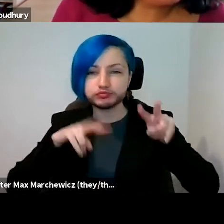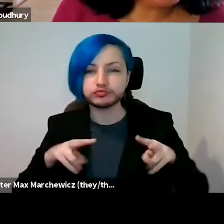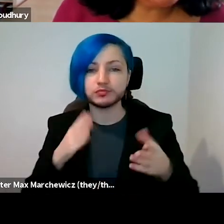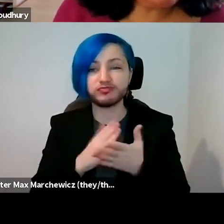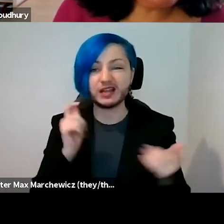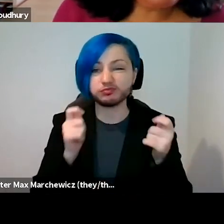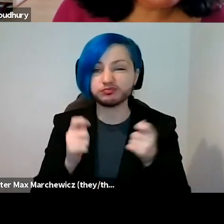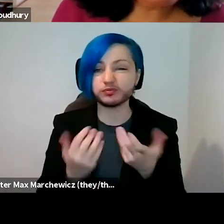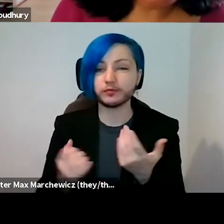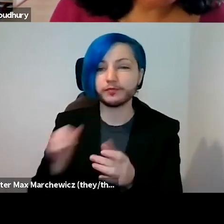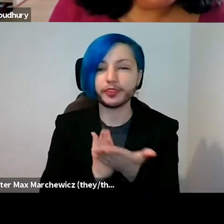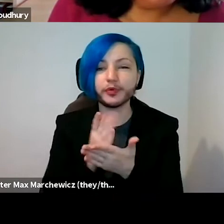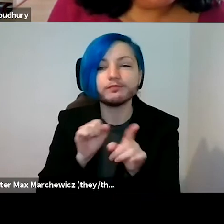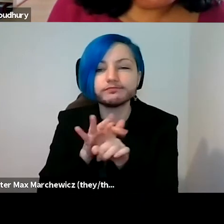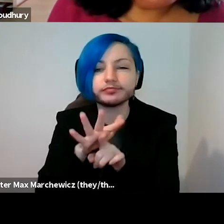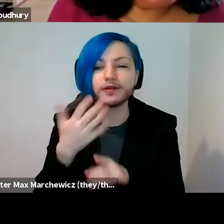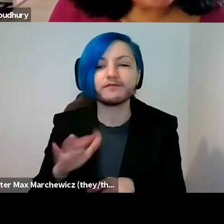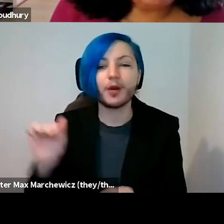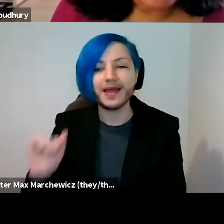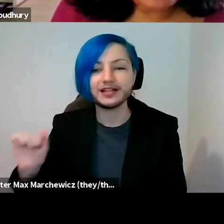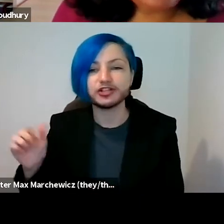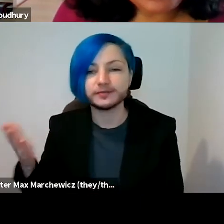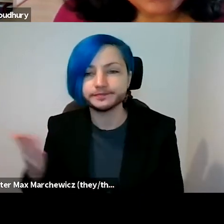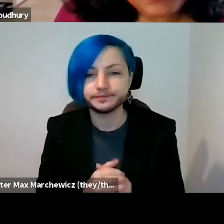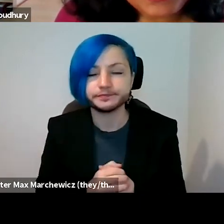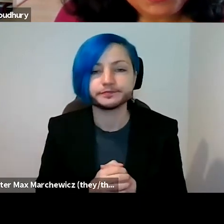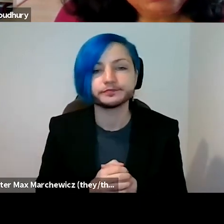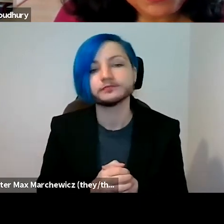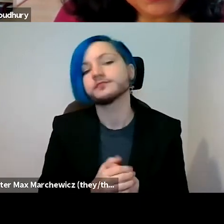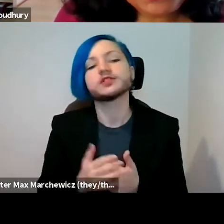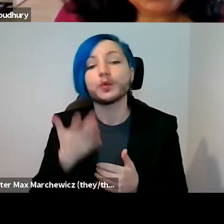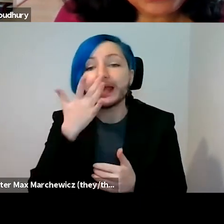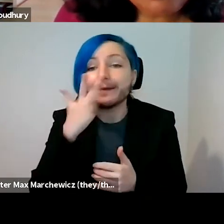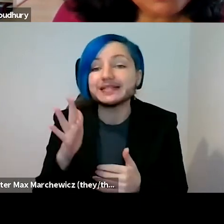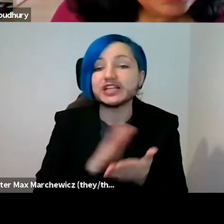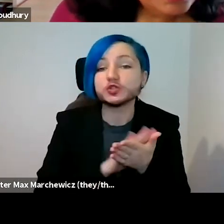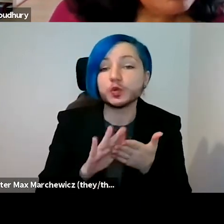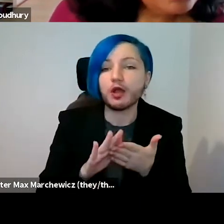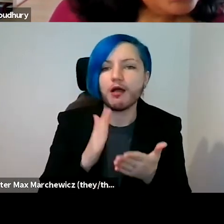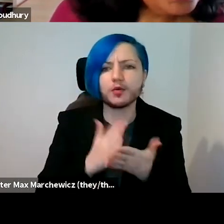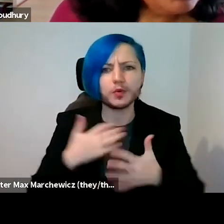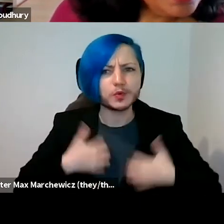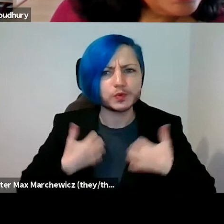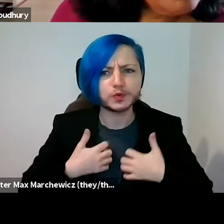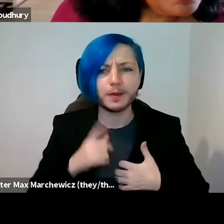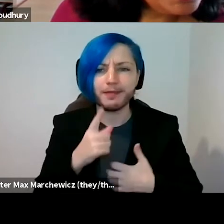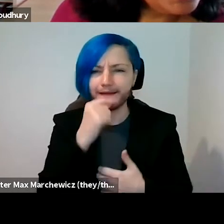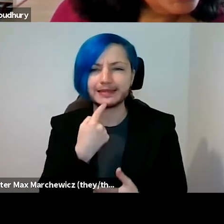So now the imitation hookah is fascinating, but what can we say about the Paisley pattern?